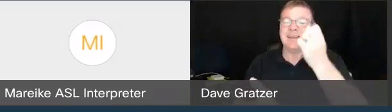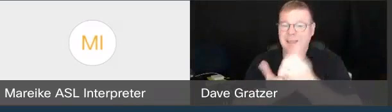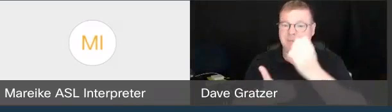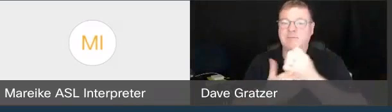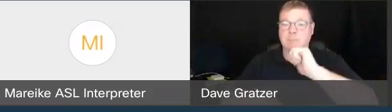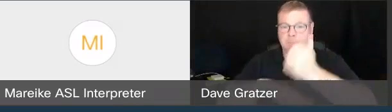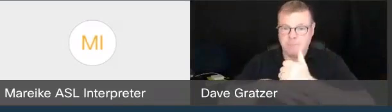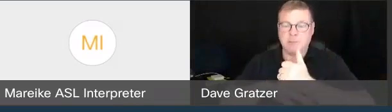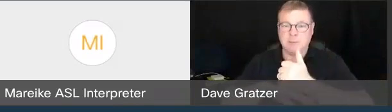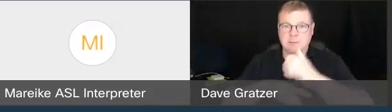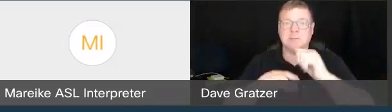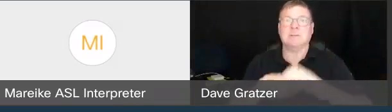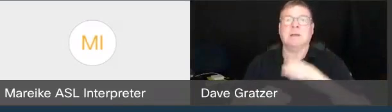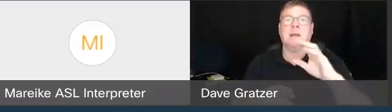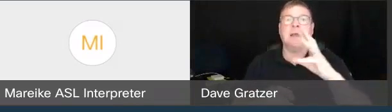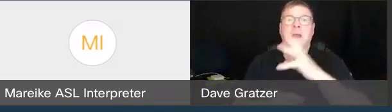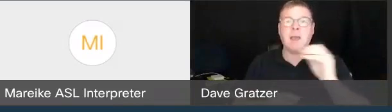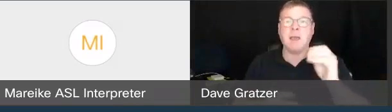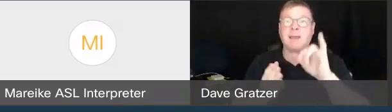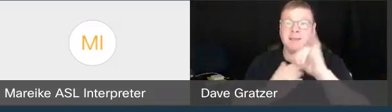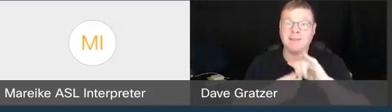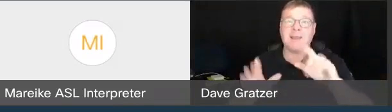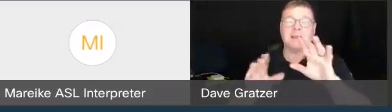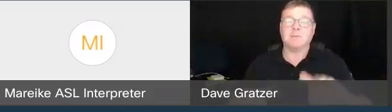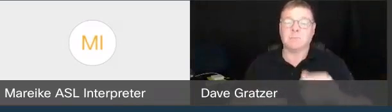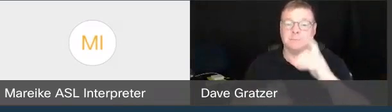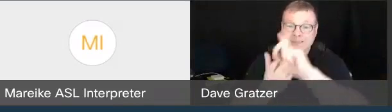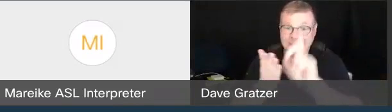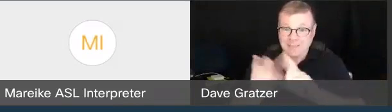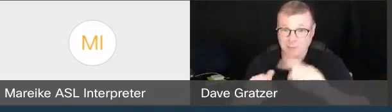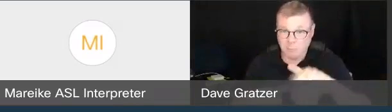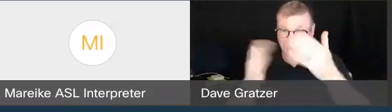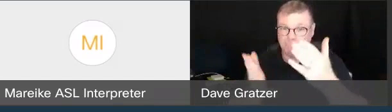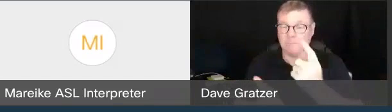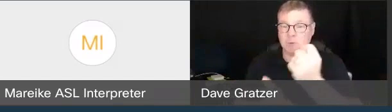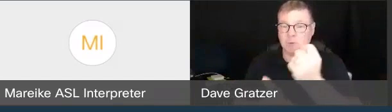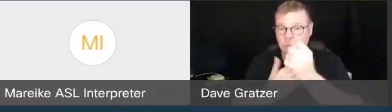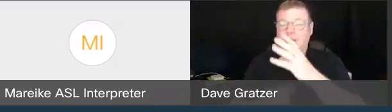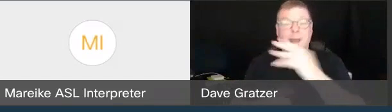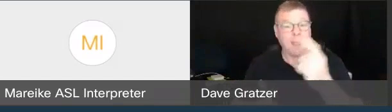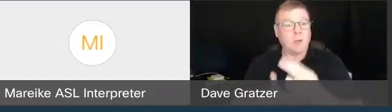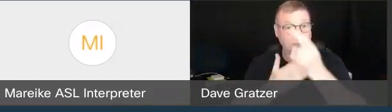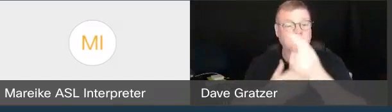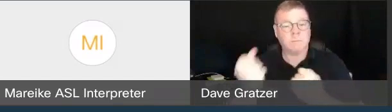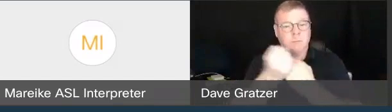model that's designed to provide treatment as well as rehabilitation and support services